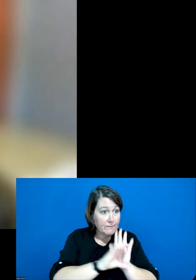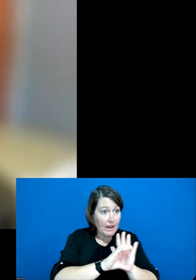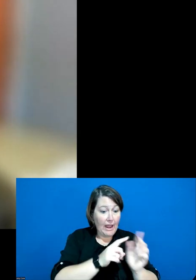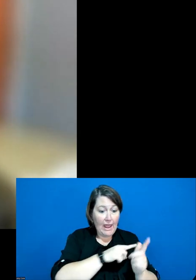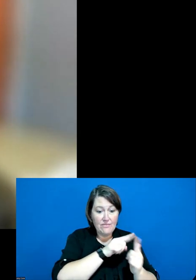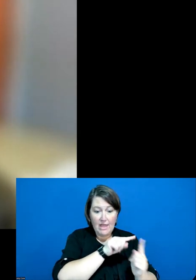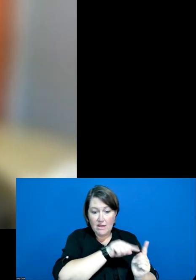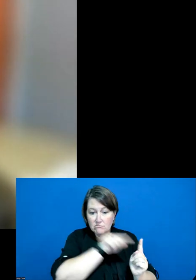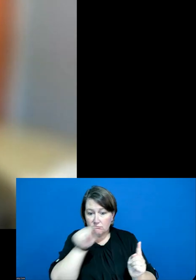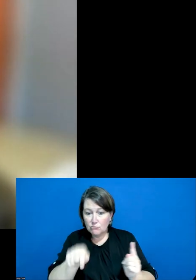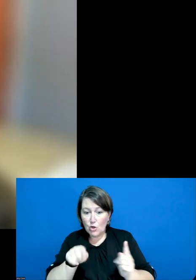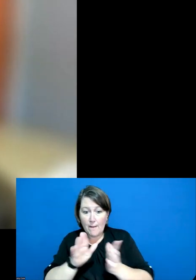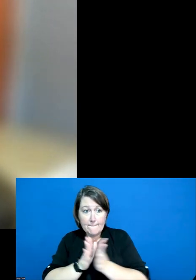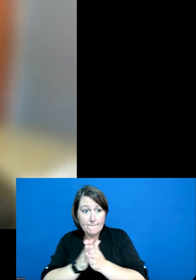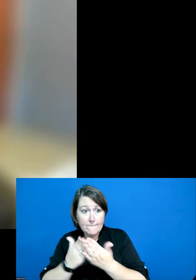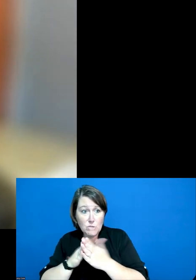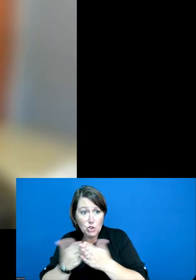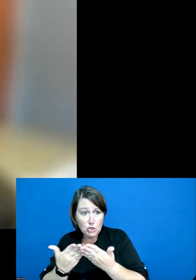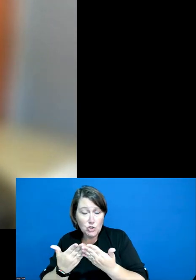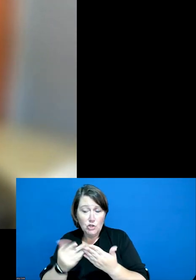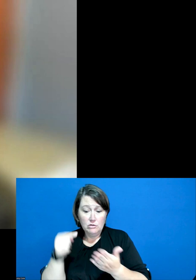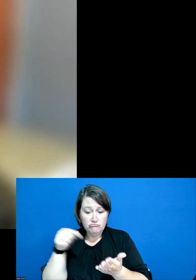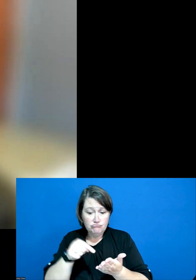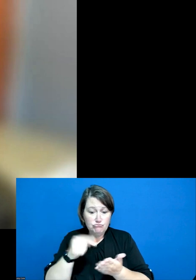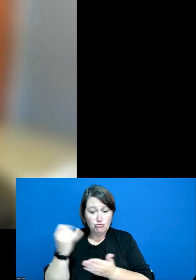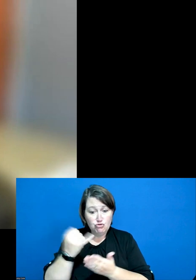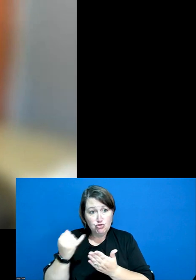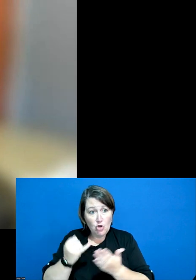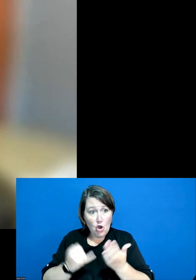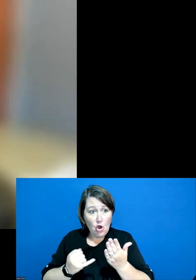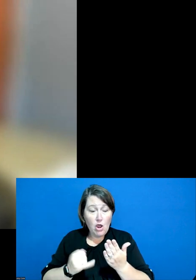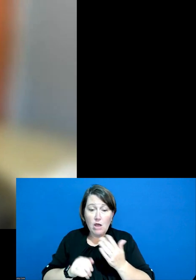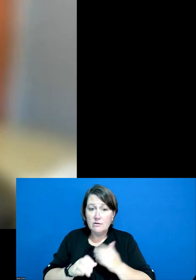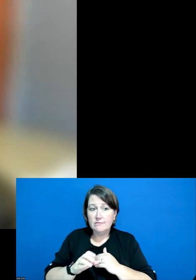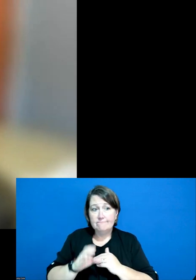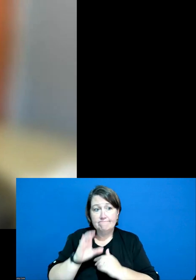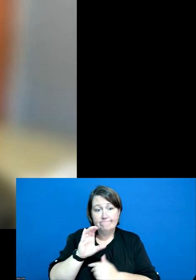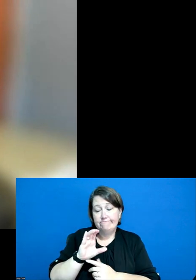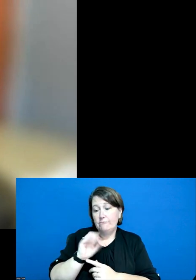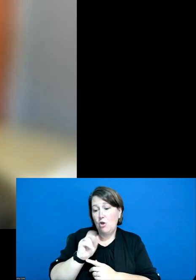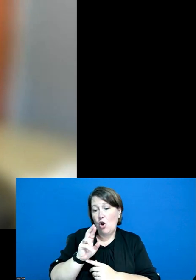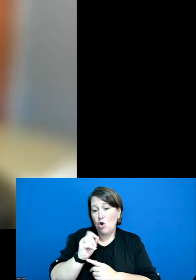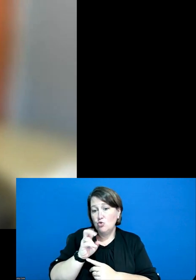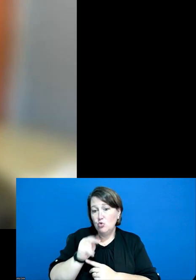a textbook or a cartoon of what's going on.